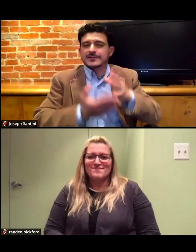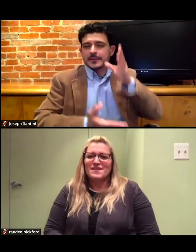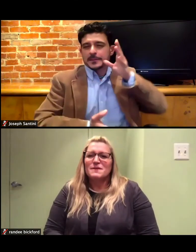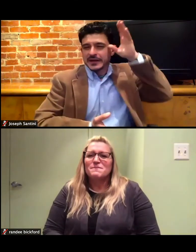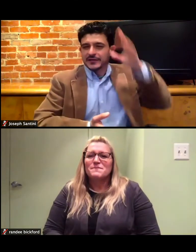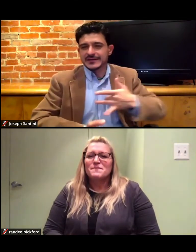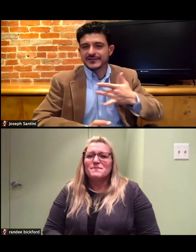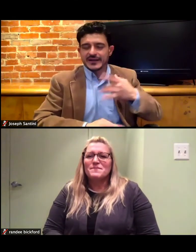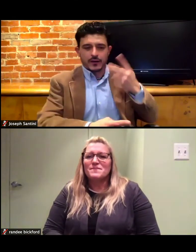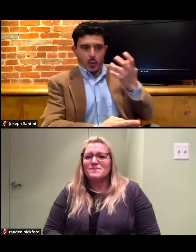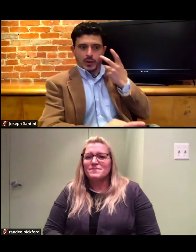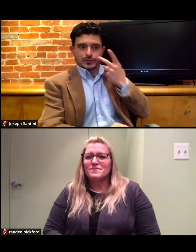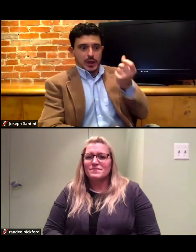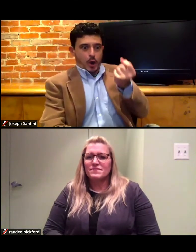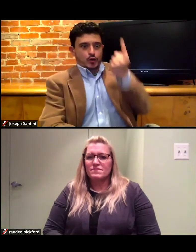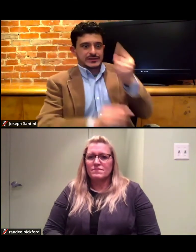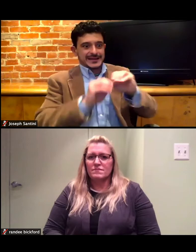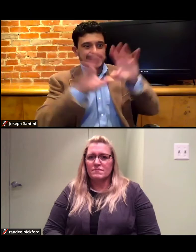the fundamental pieces later as they learn more.